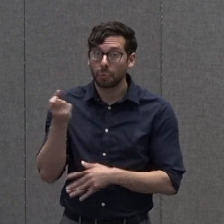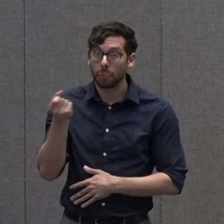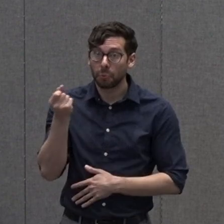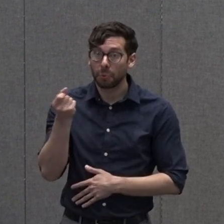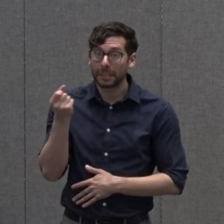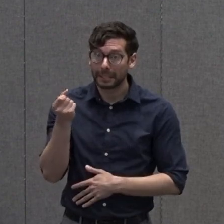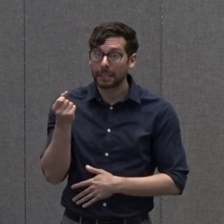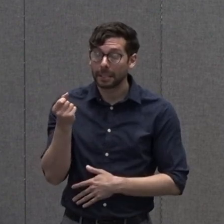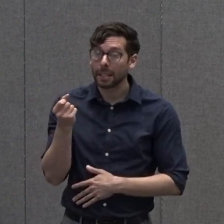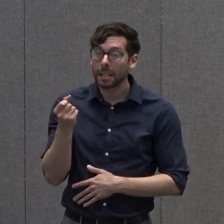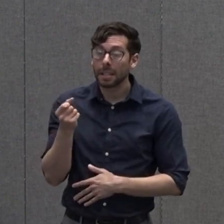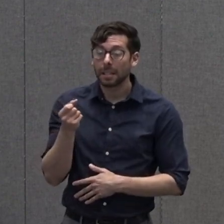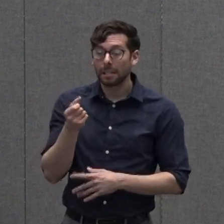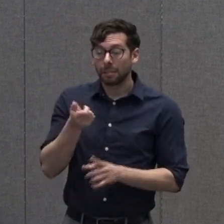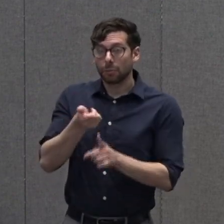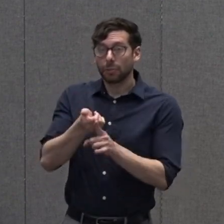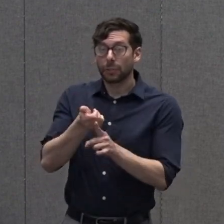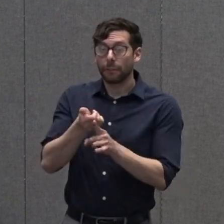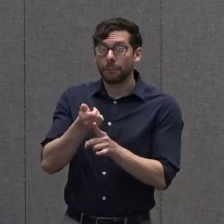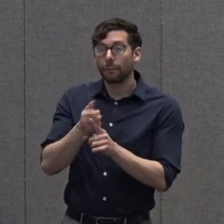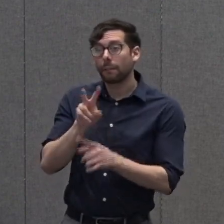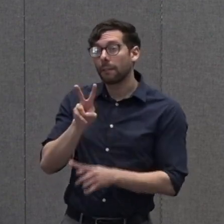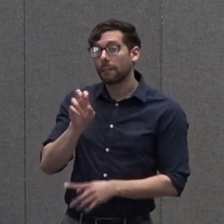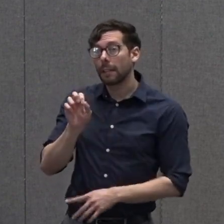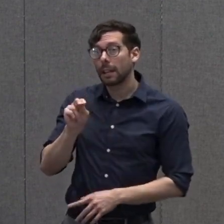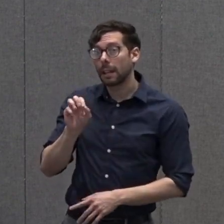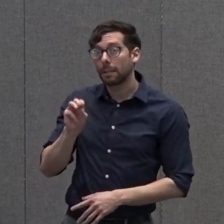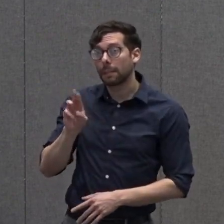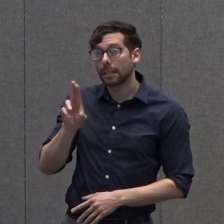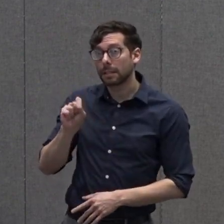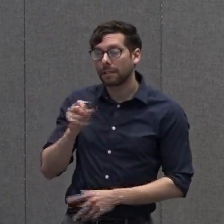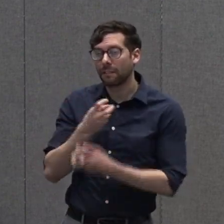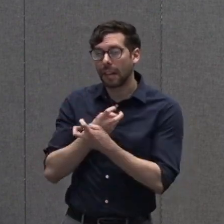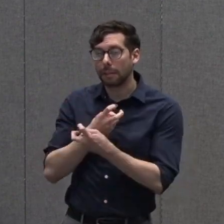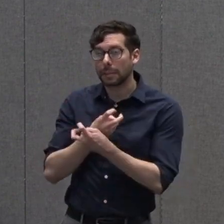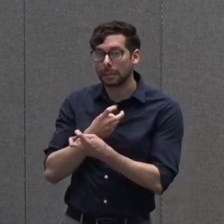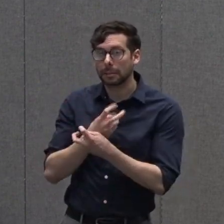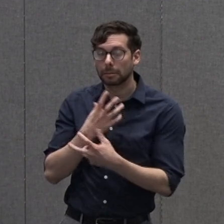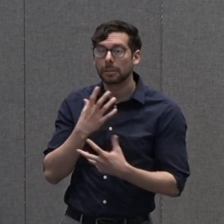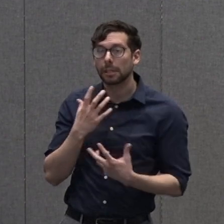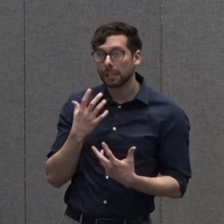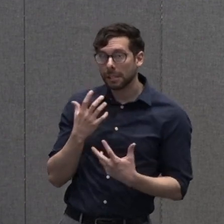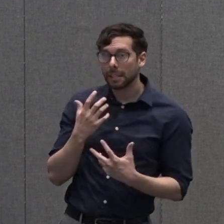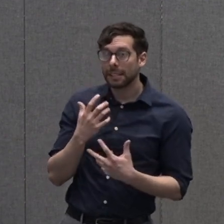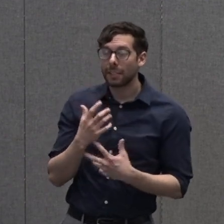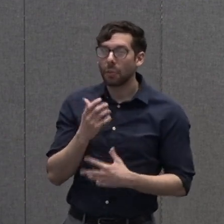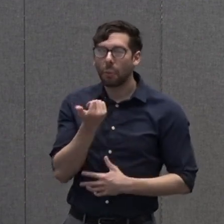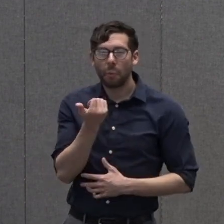And she is venomous. - She is a venomous lizard. The only venomous lizard in North America. Here she goes.